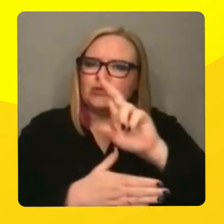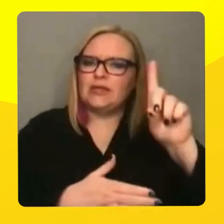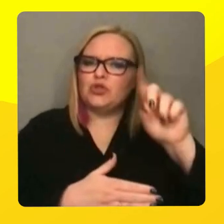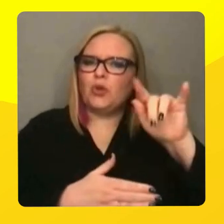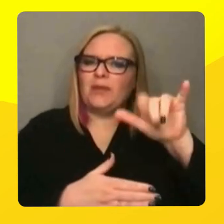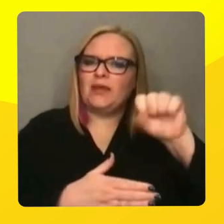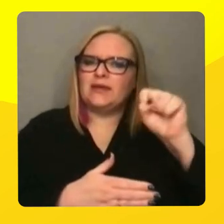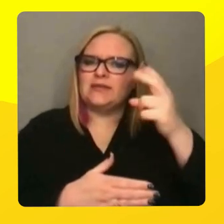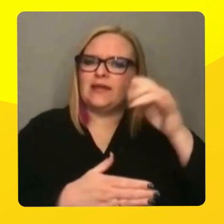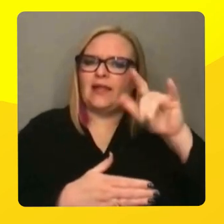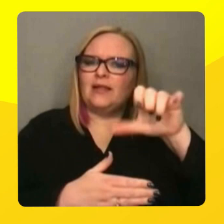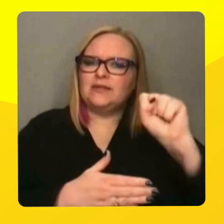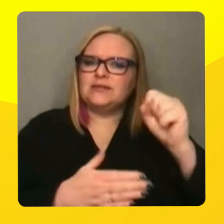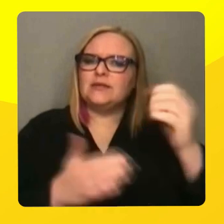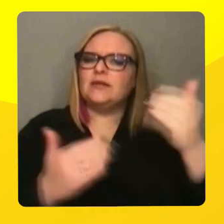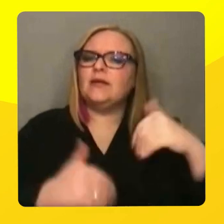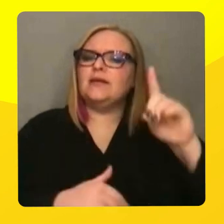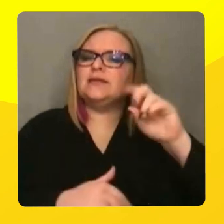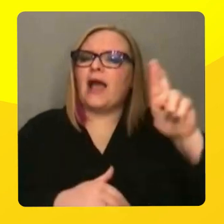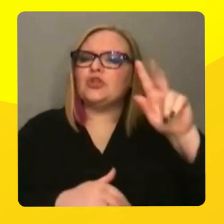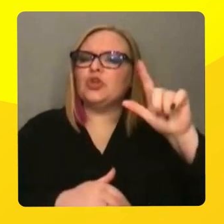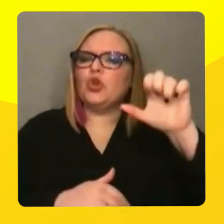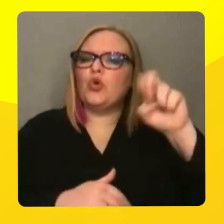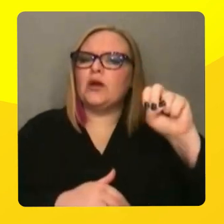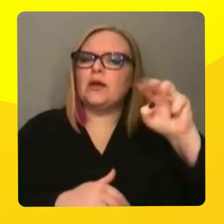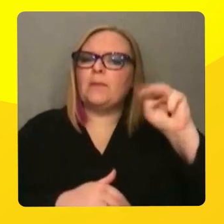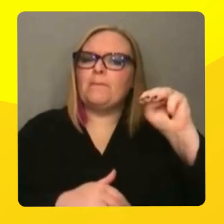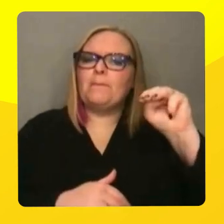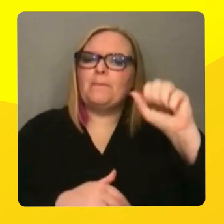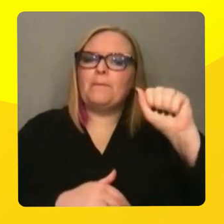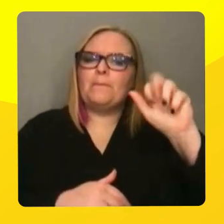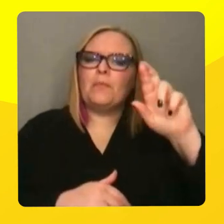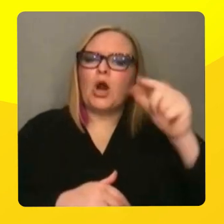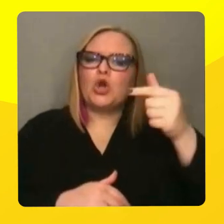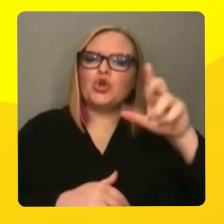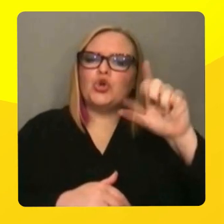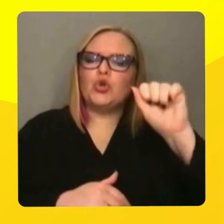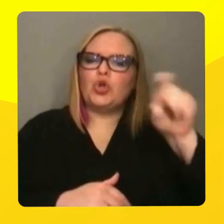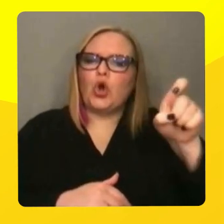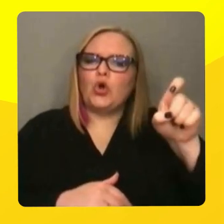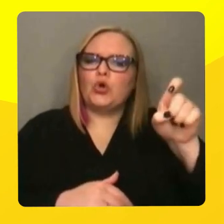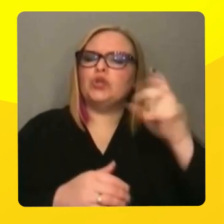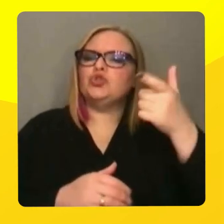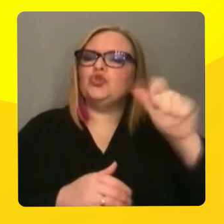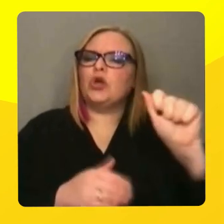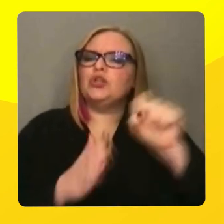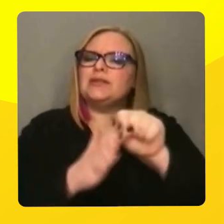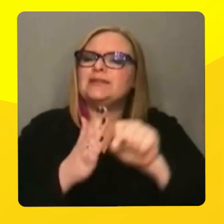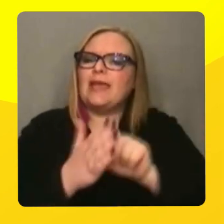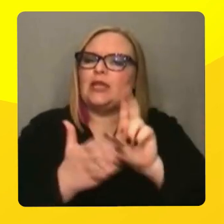Dr. Lauren Margulieux from the Georgia State University. So, Jessica, can you tell us a little bit